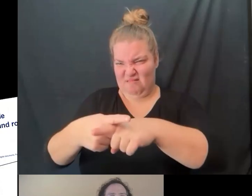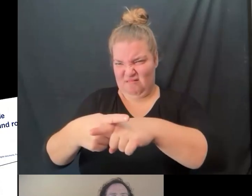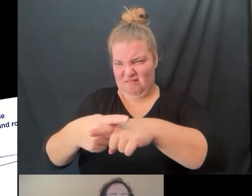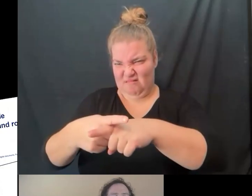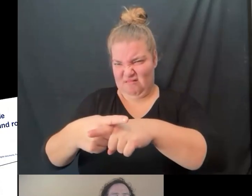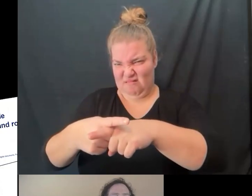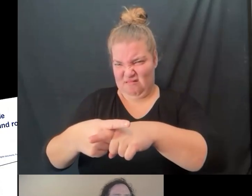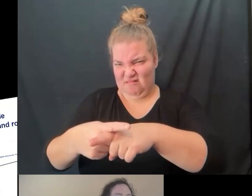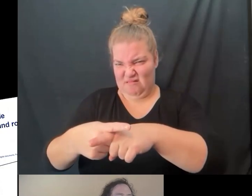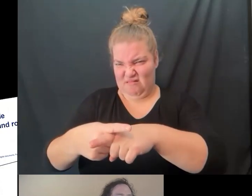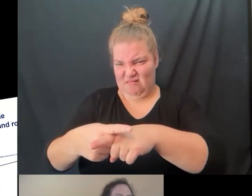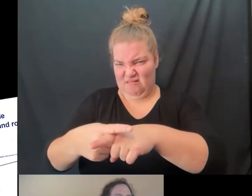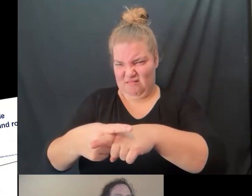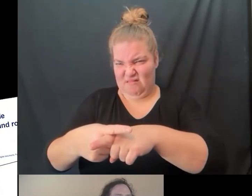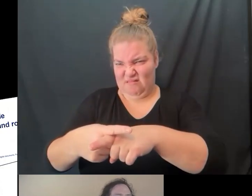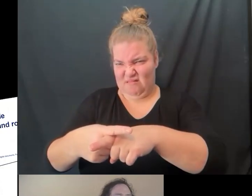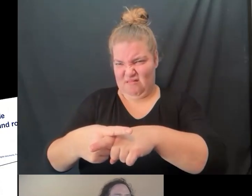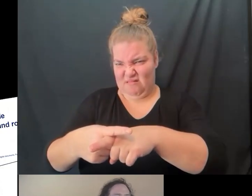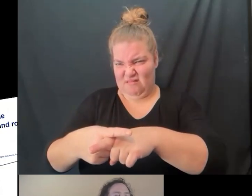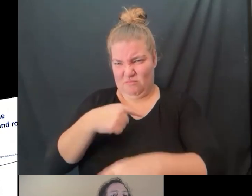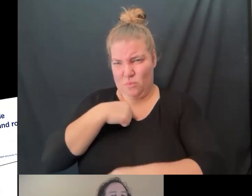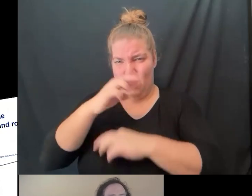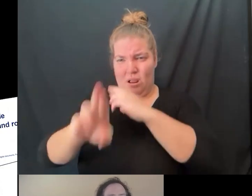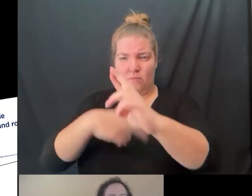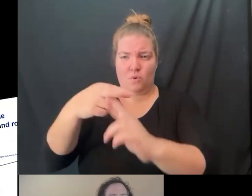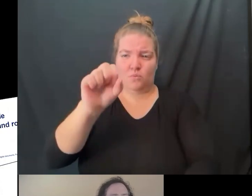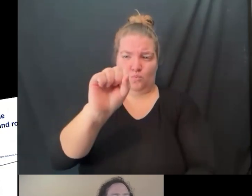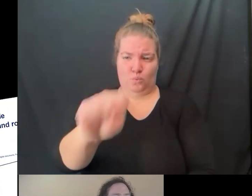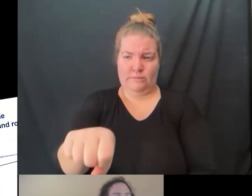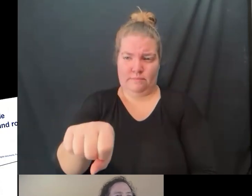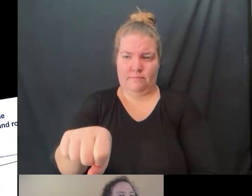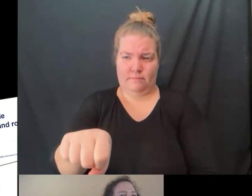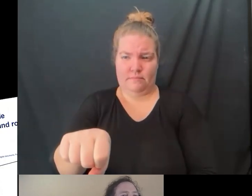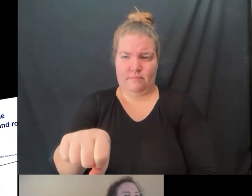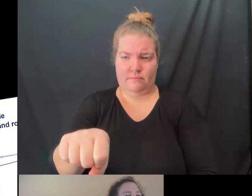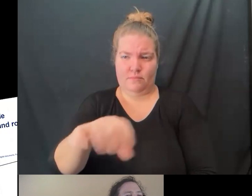with various security regulations. And I'm saying yes, we can. And we're going to find that balance every time.